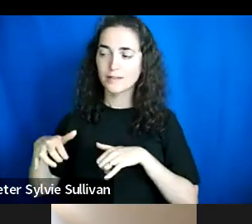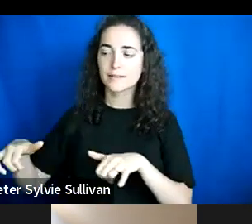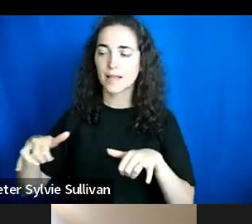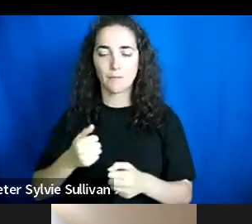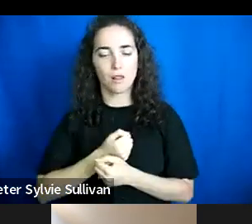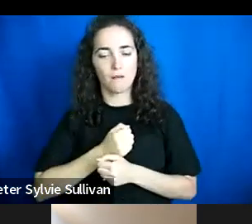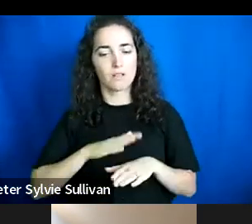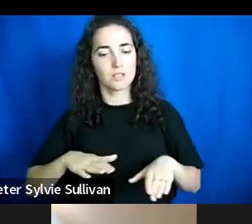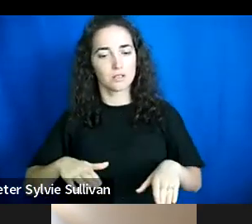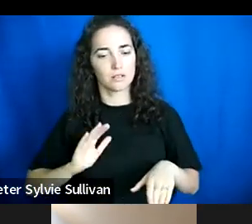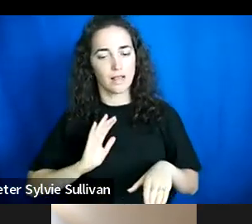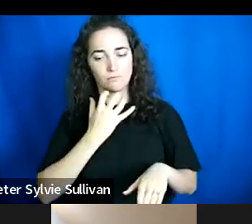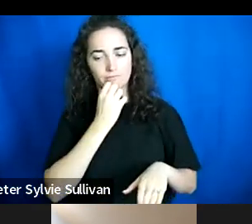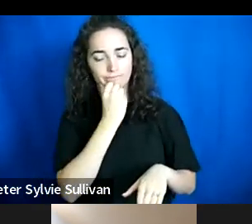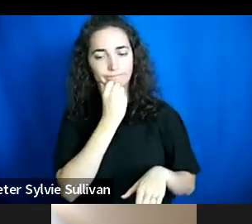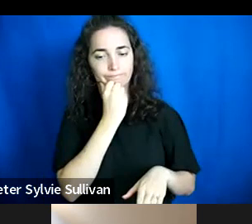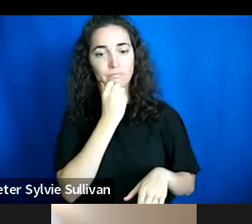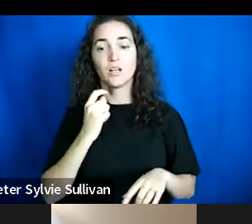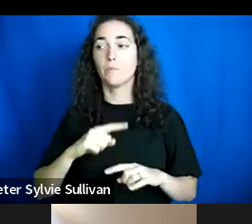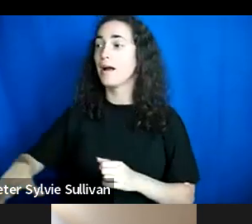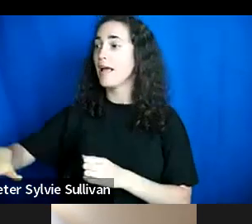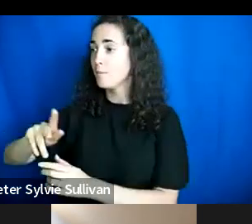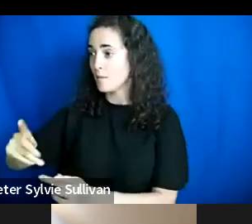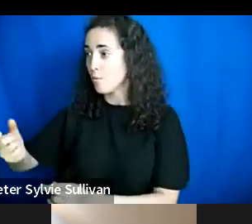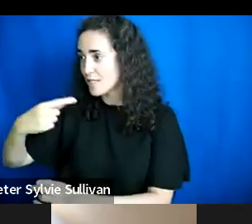But sometimes as a relief, when you know you're an environment where people understand what's going on.